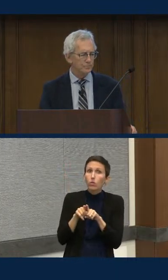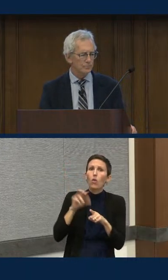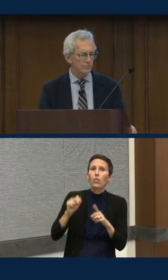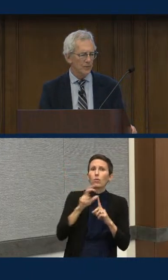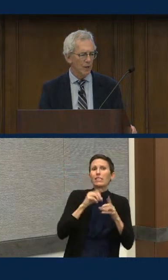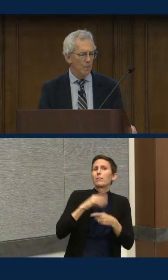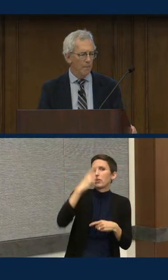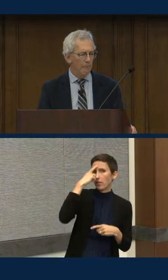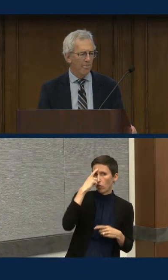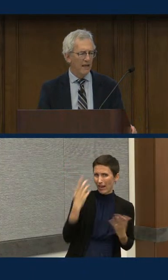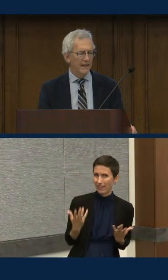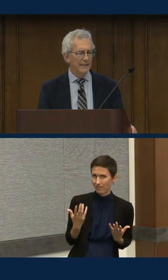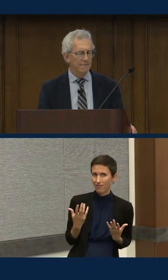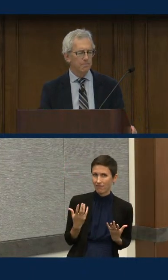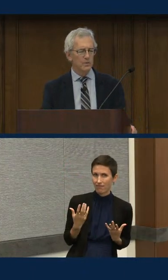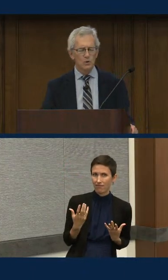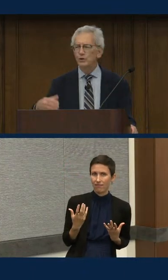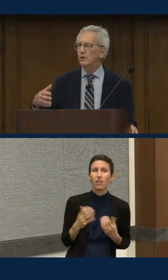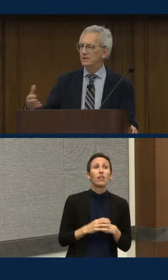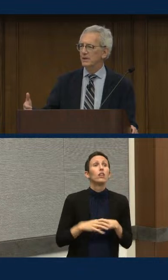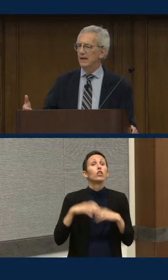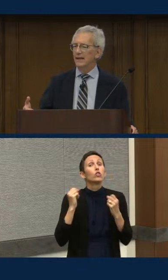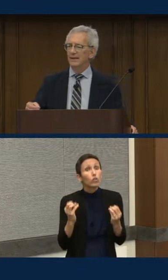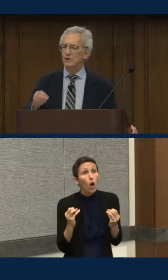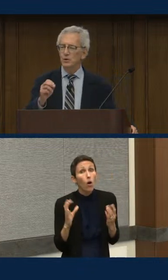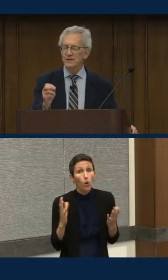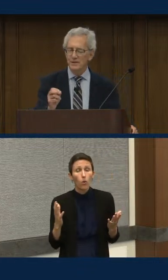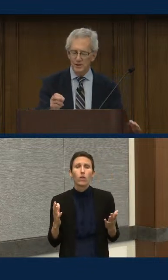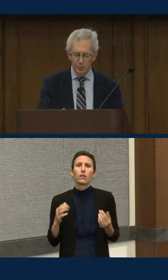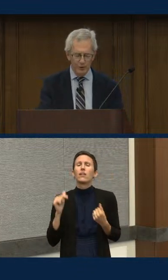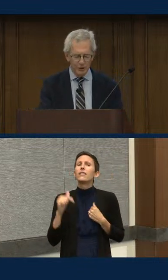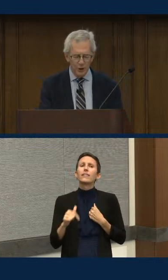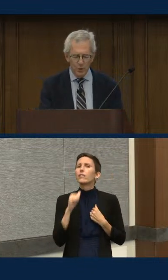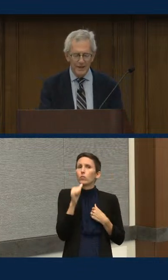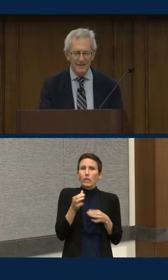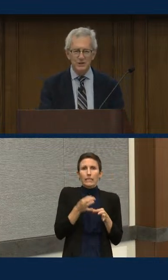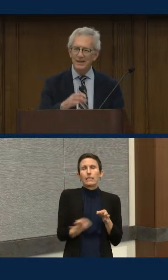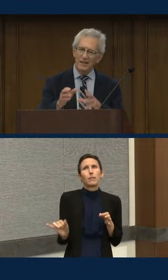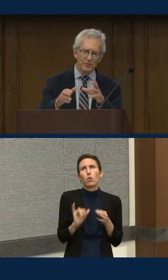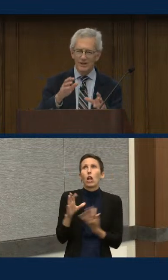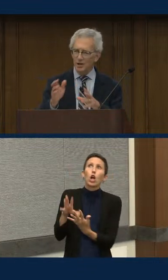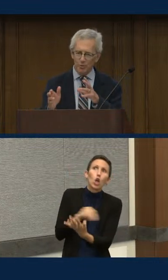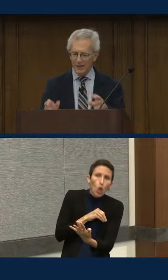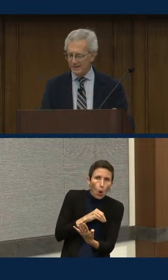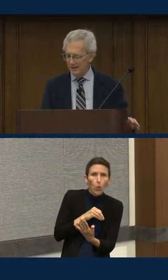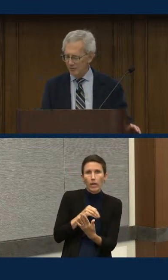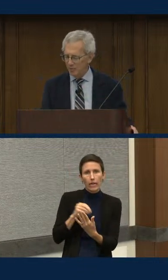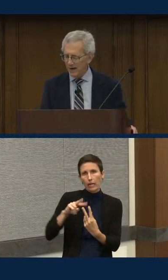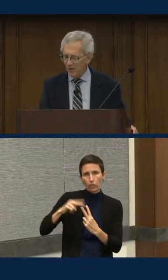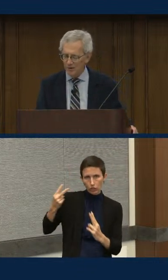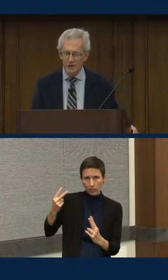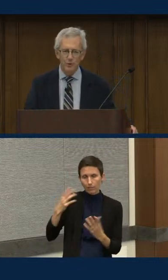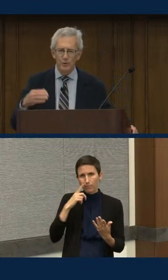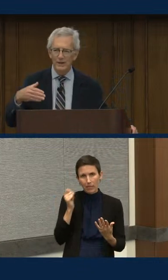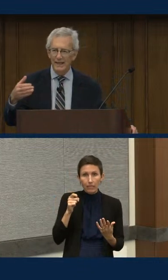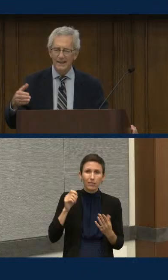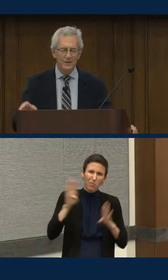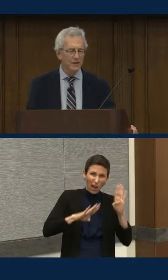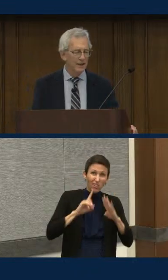And so it took us this was not as simple as cloning a gene given the complexity of biology.